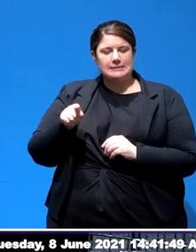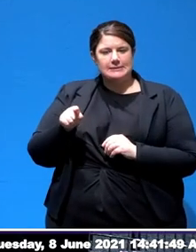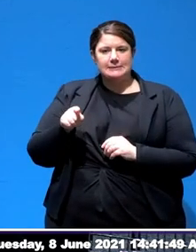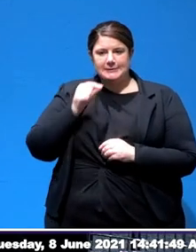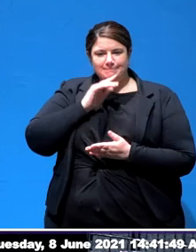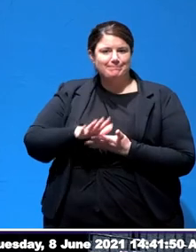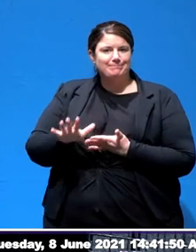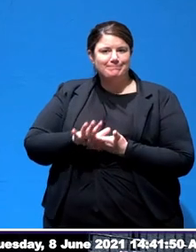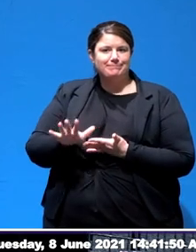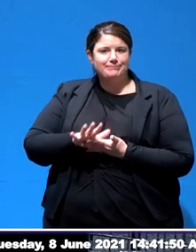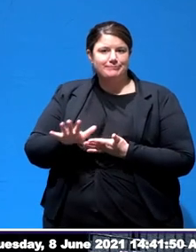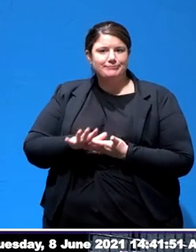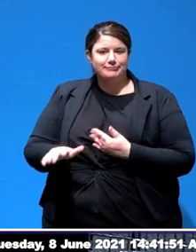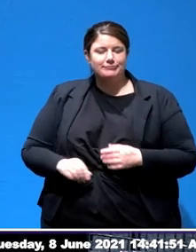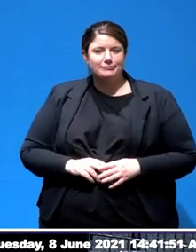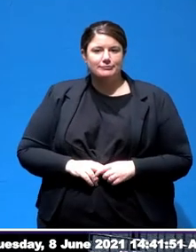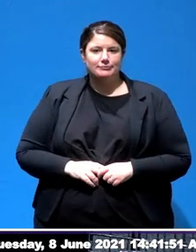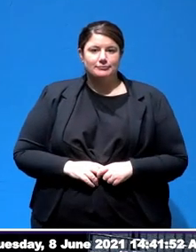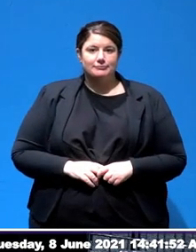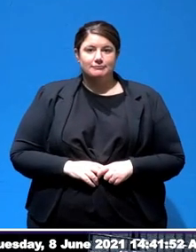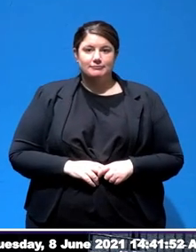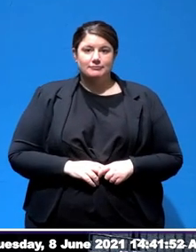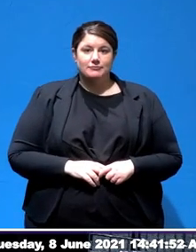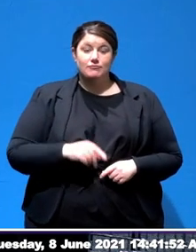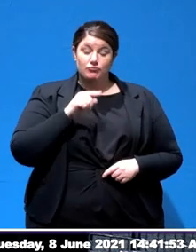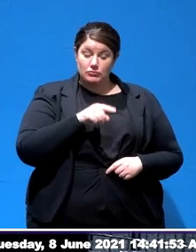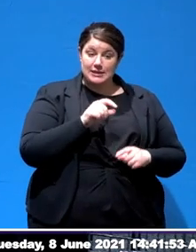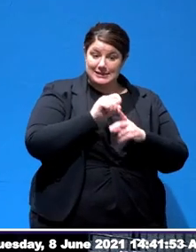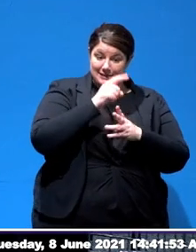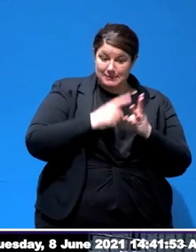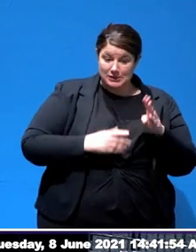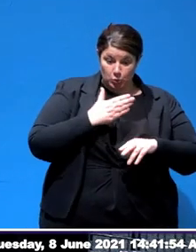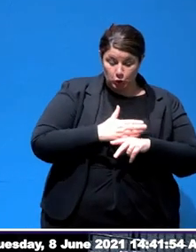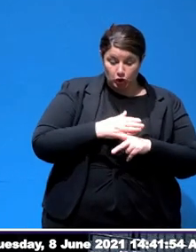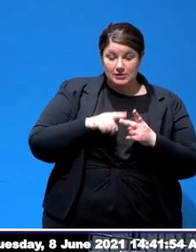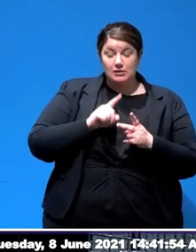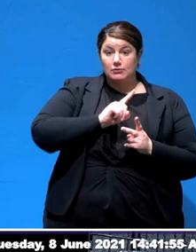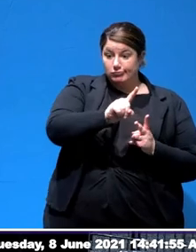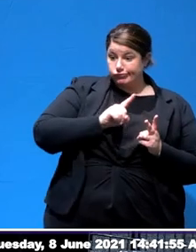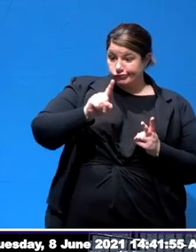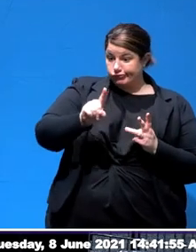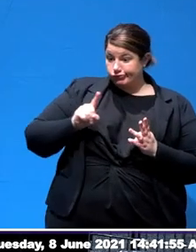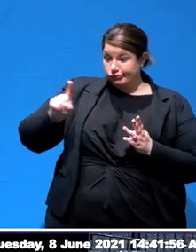You had disability workers, a floating supervisor and yourself that visited,